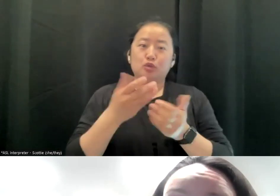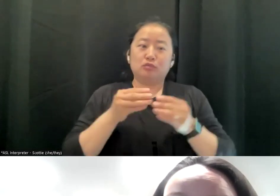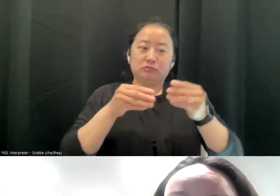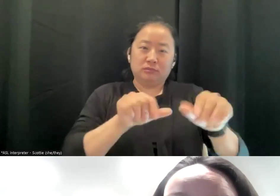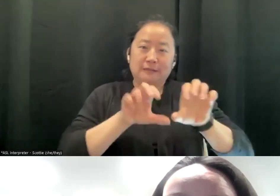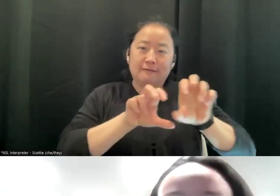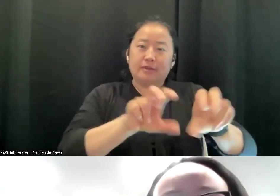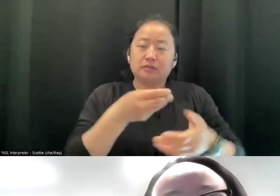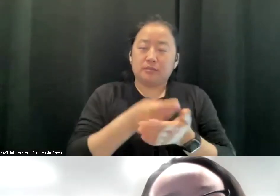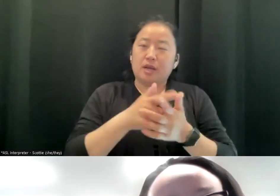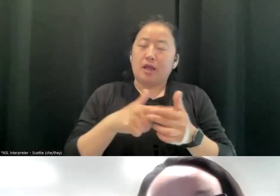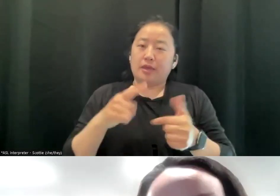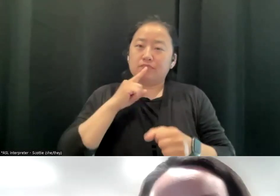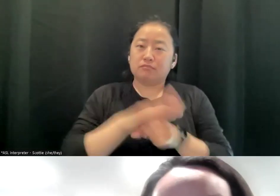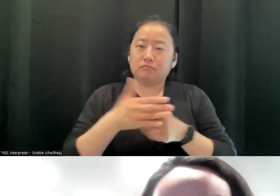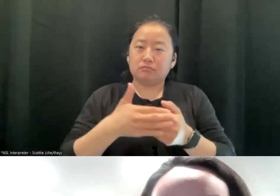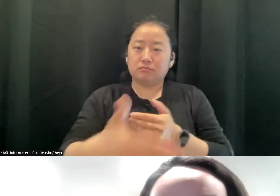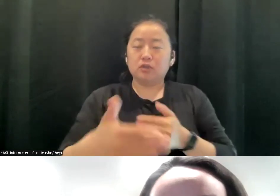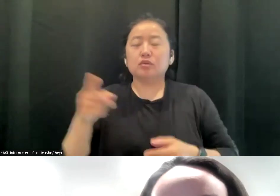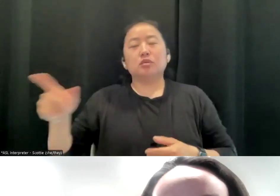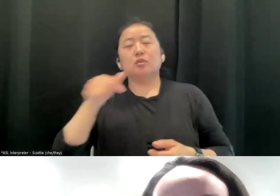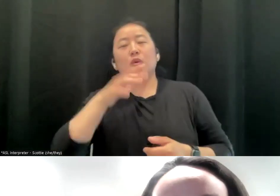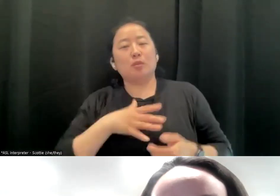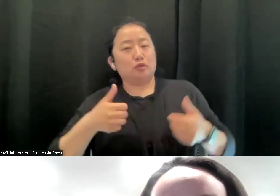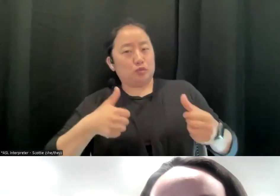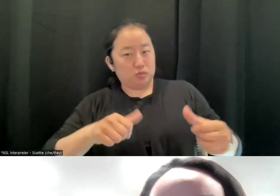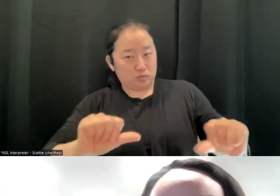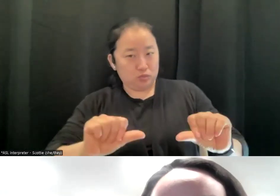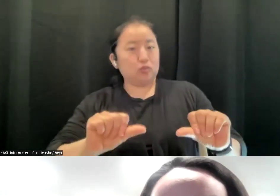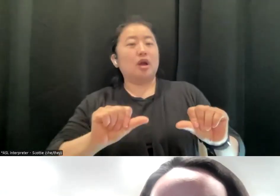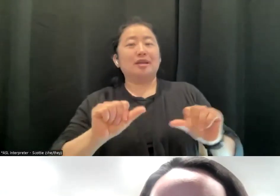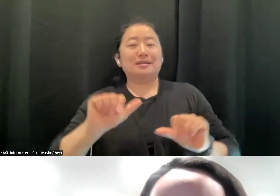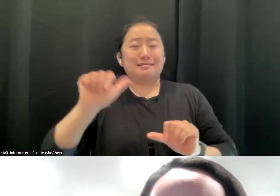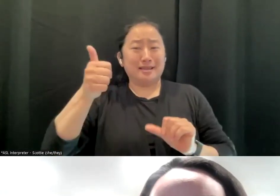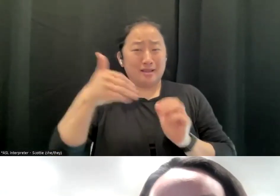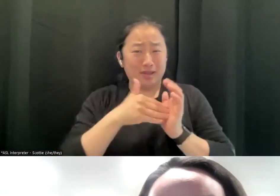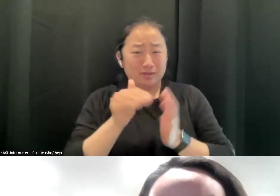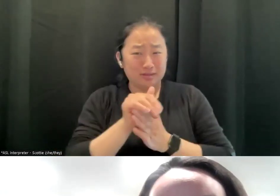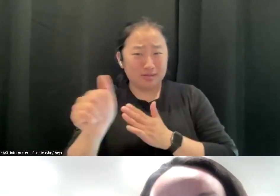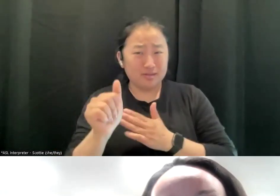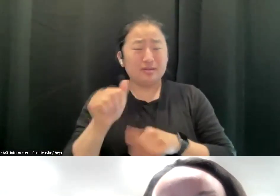So these women had the opportunity to try out these $10,000 mountain bikes to figure